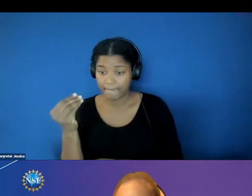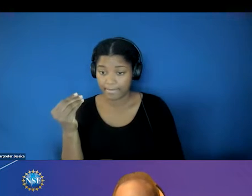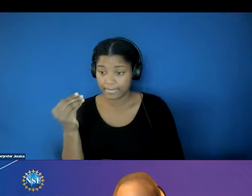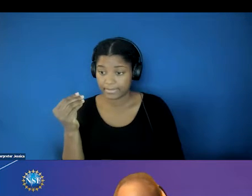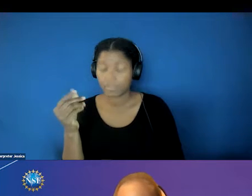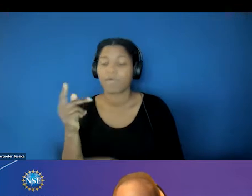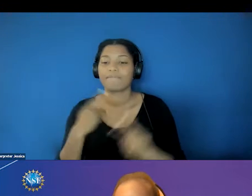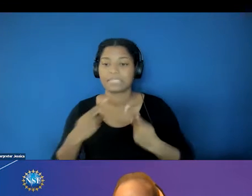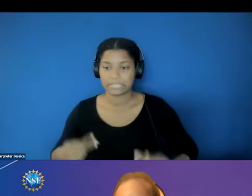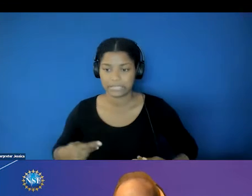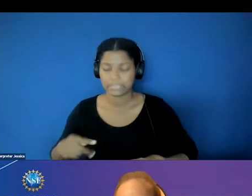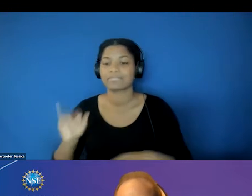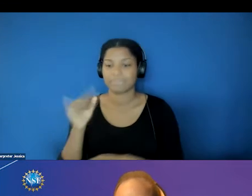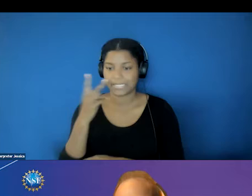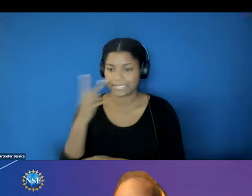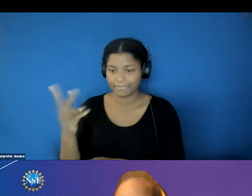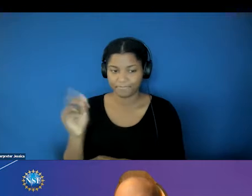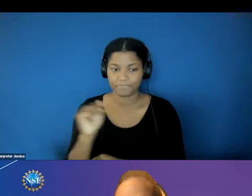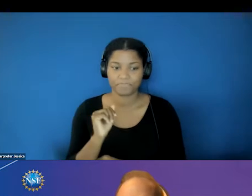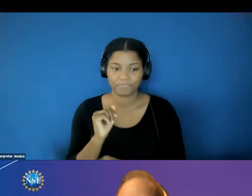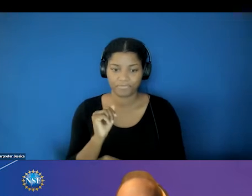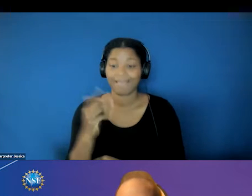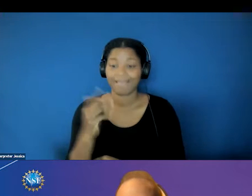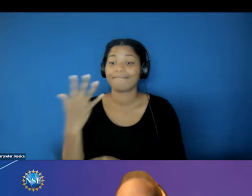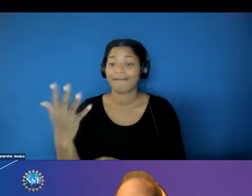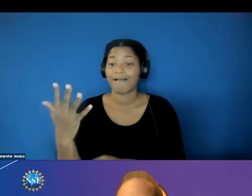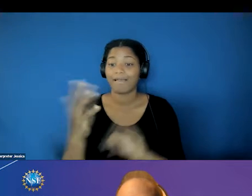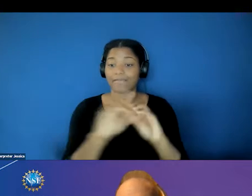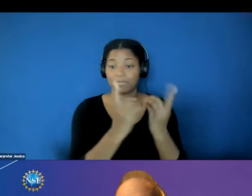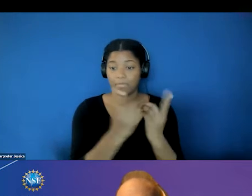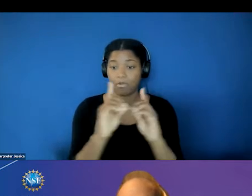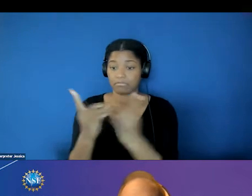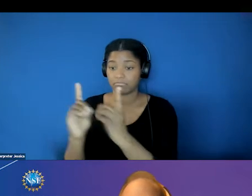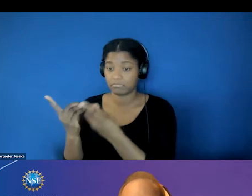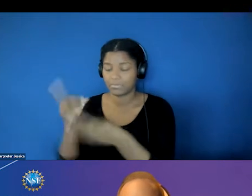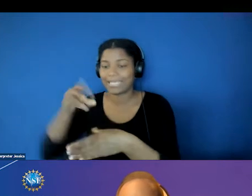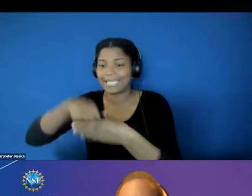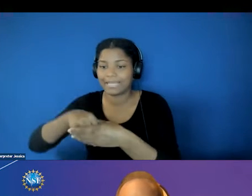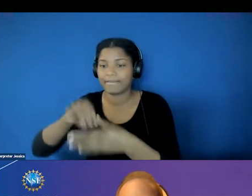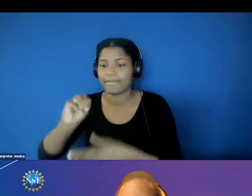and a Physics Division, there we go, I got them. So, there are five divisions within the MPS directorate.